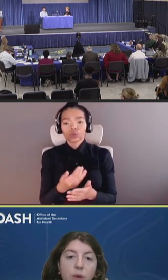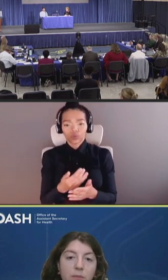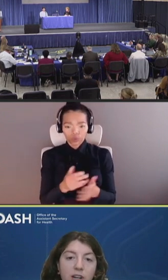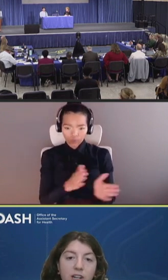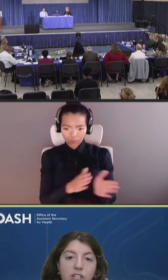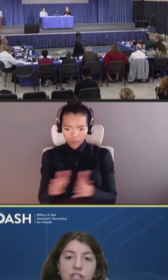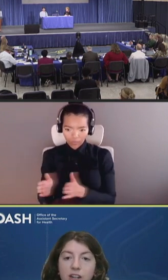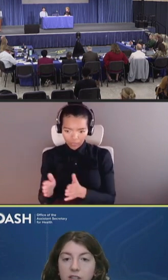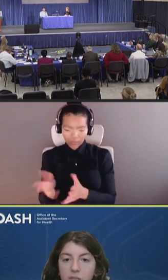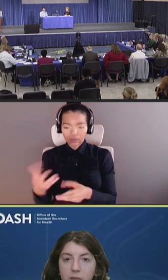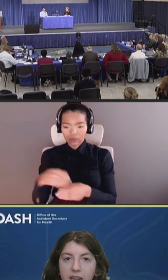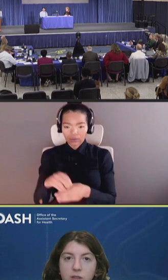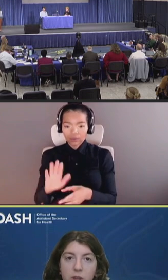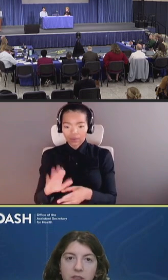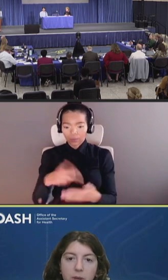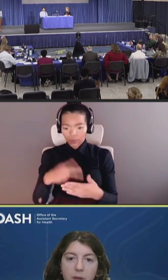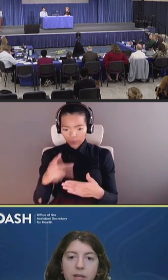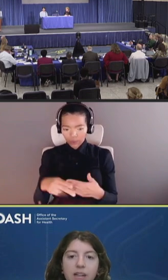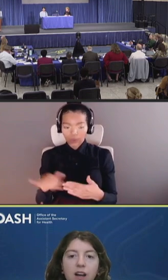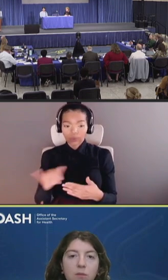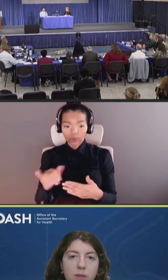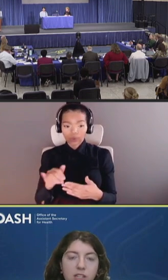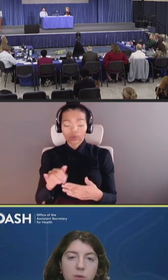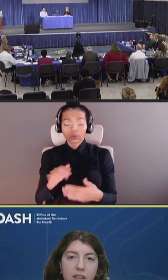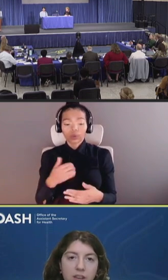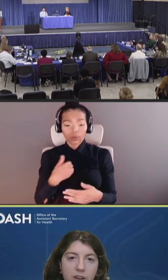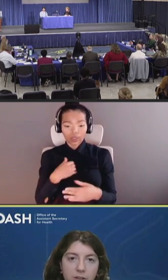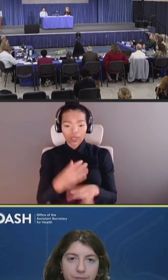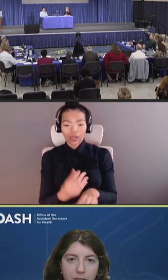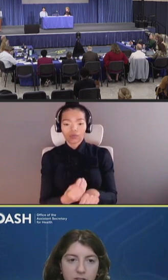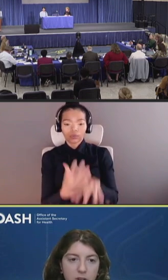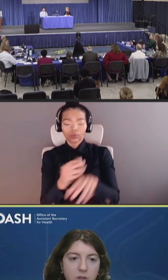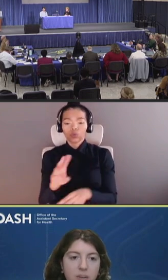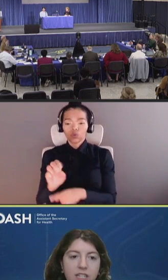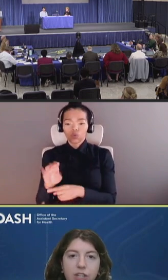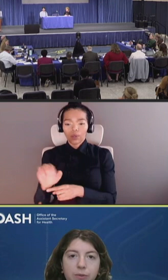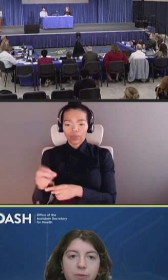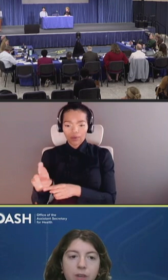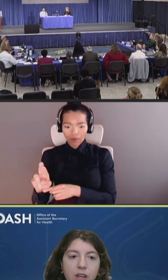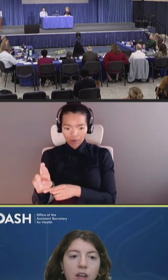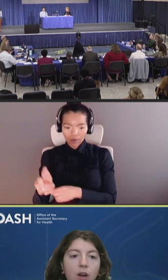webinar to share these plans with the public on May 23rd, of 2022.